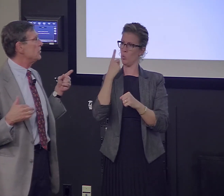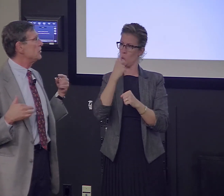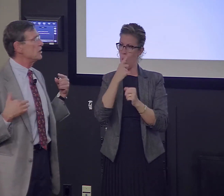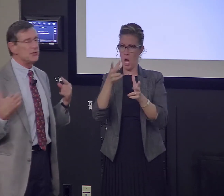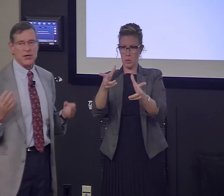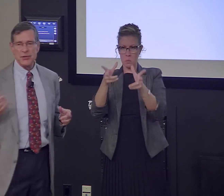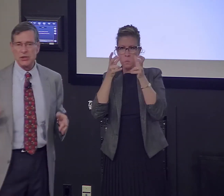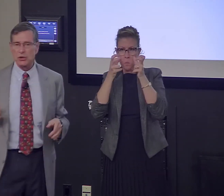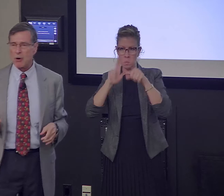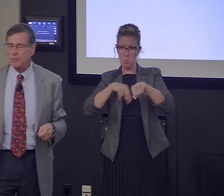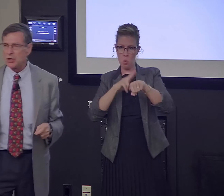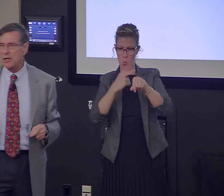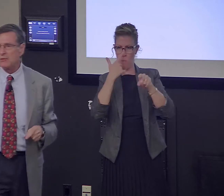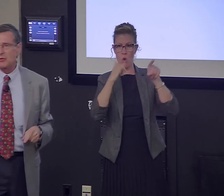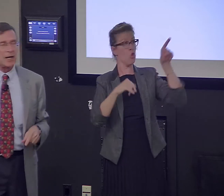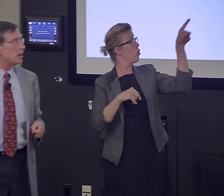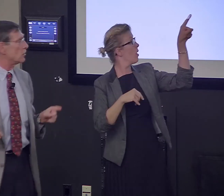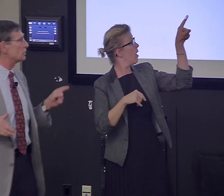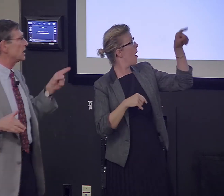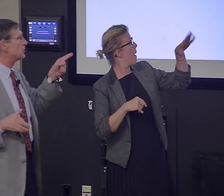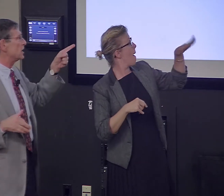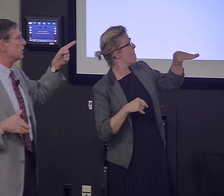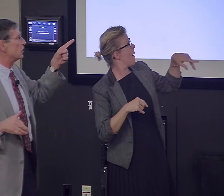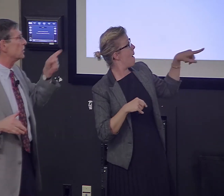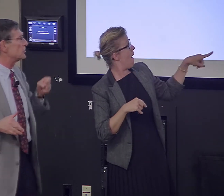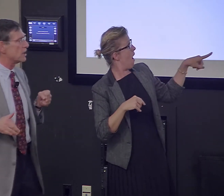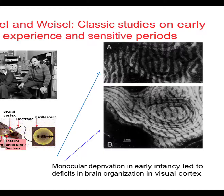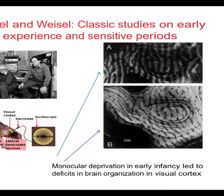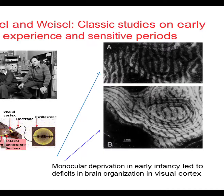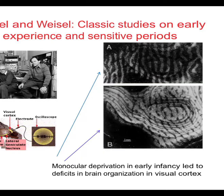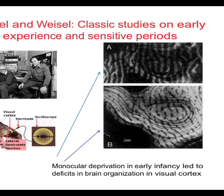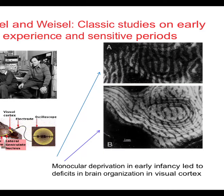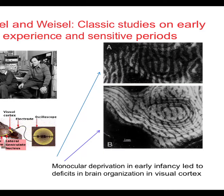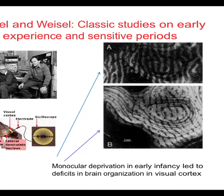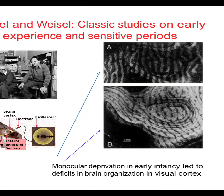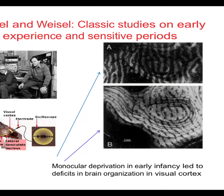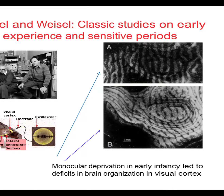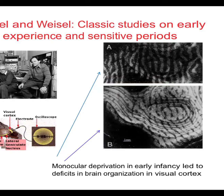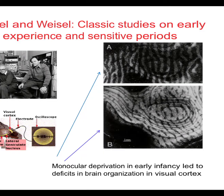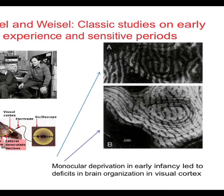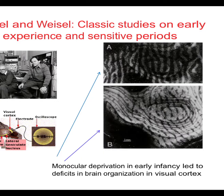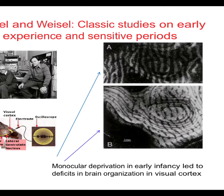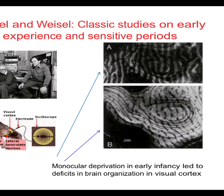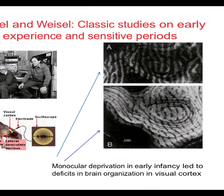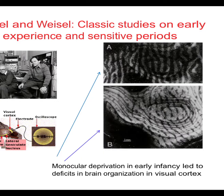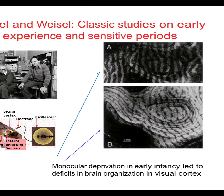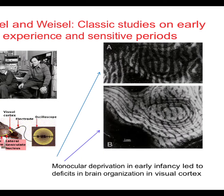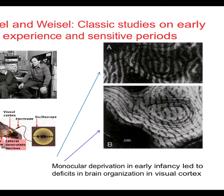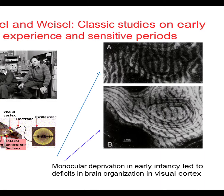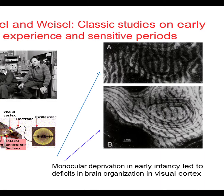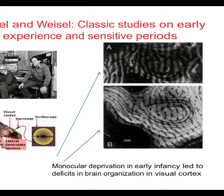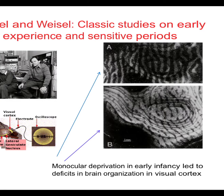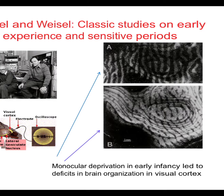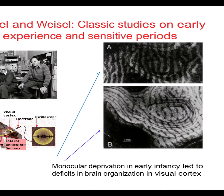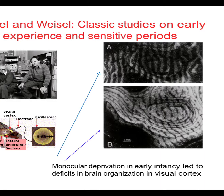and you can see the disruption in striate cortex that occurs when you have a monocular deprivation